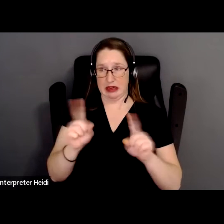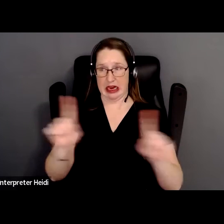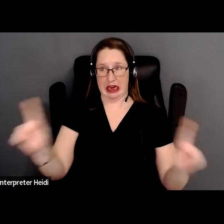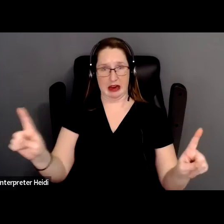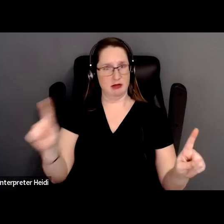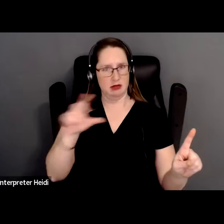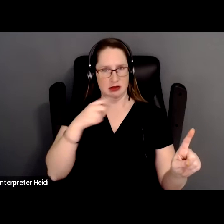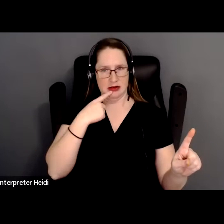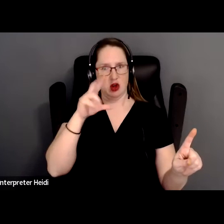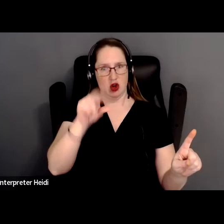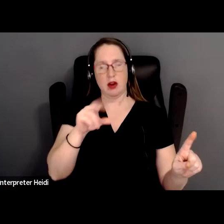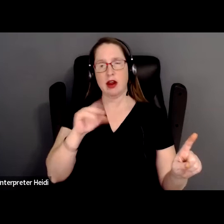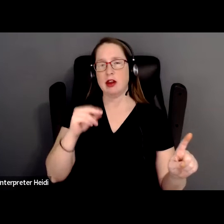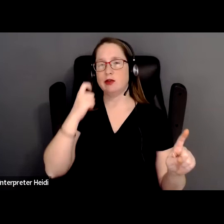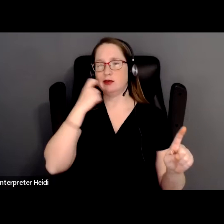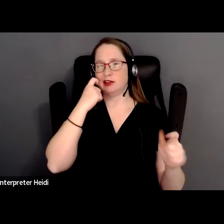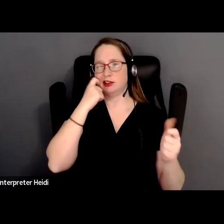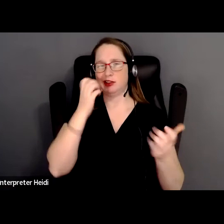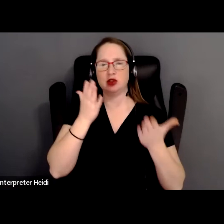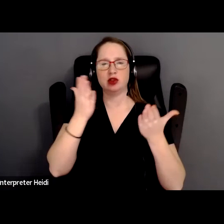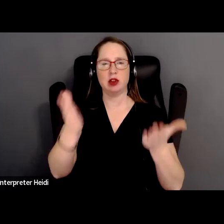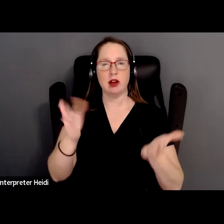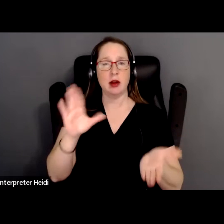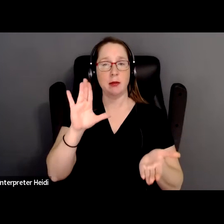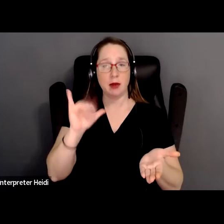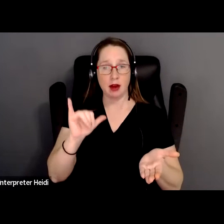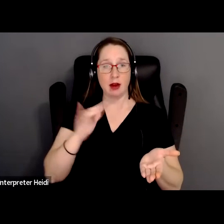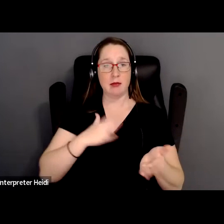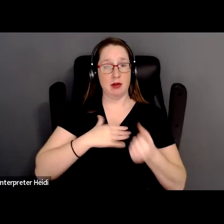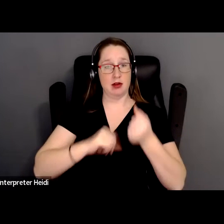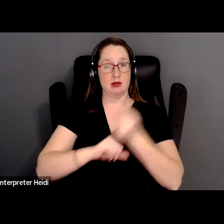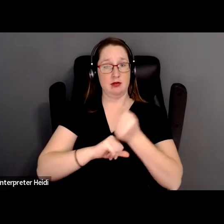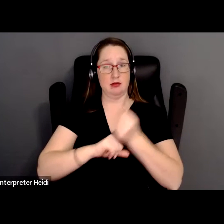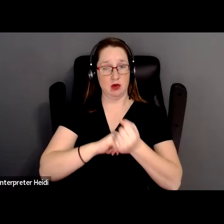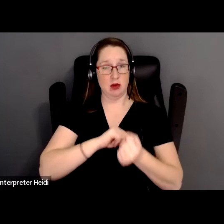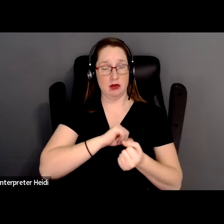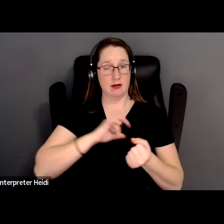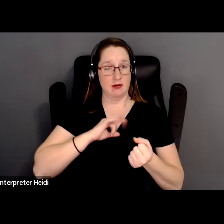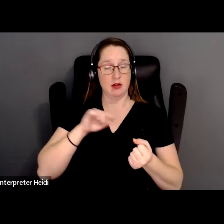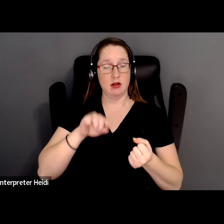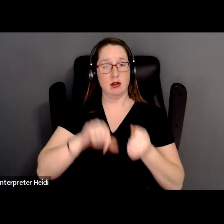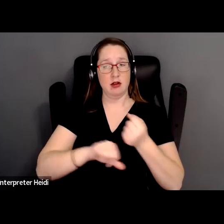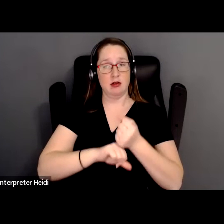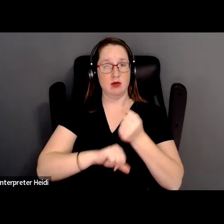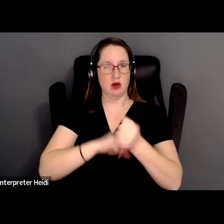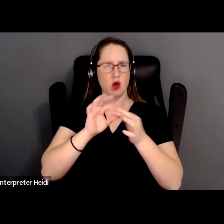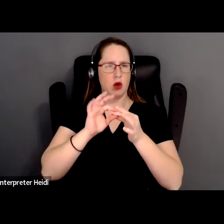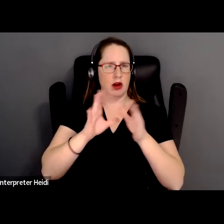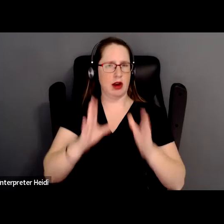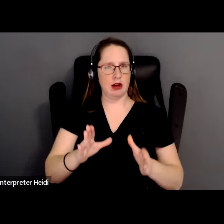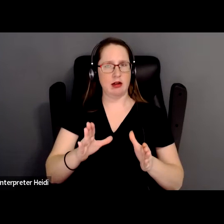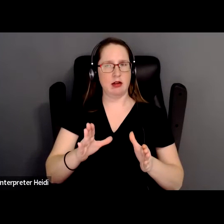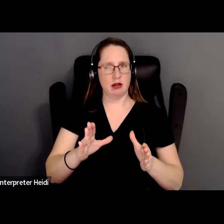recently it was suggested to me by my supports that support Coordinator, that I turn my home